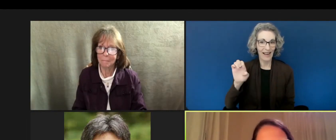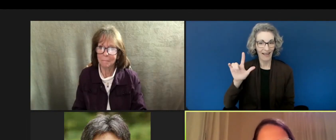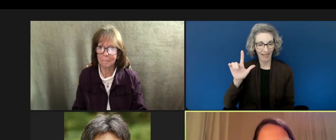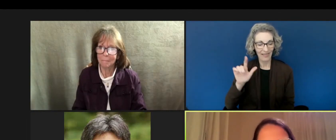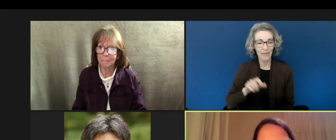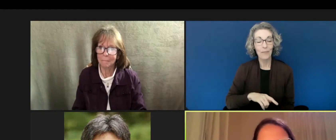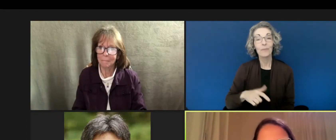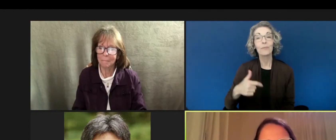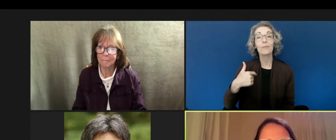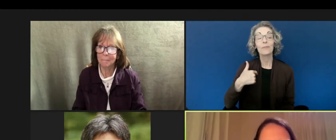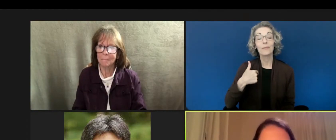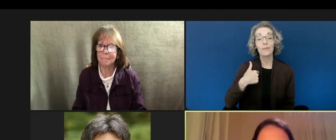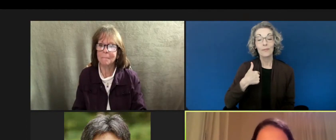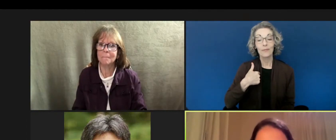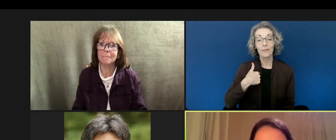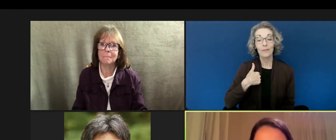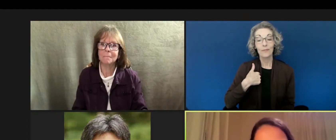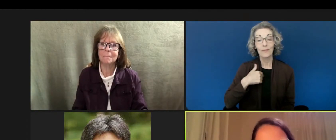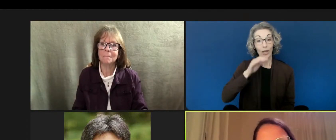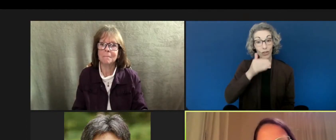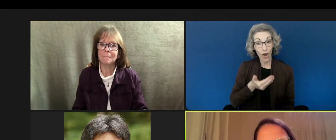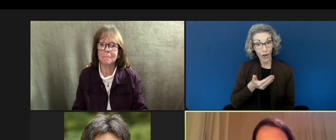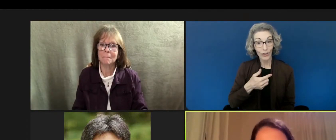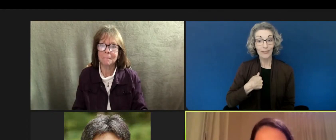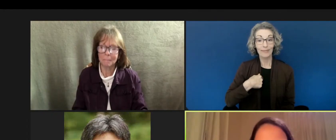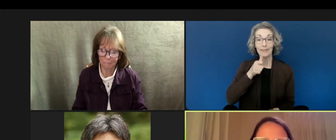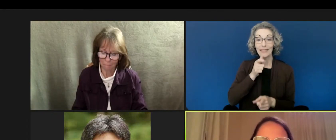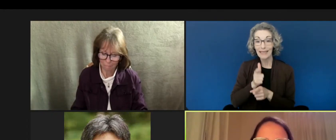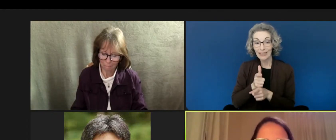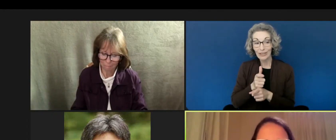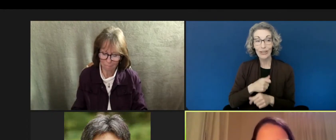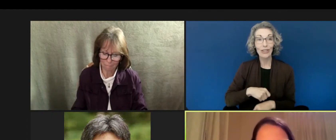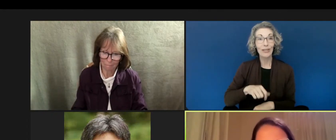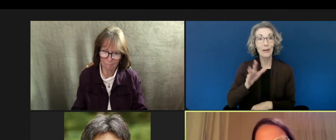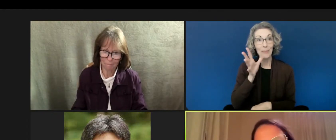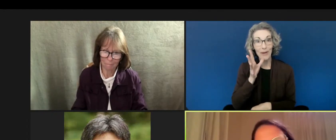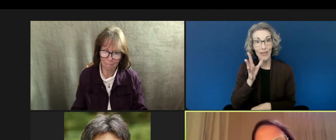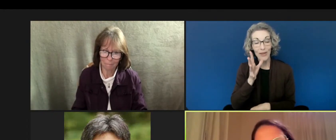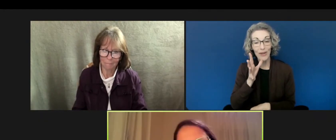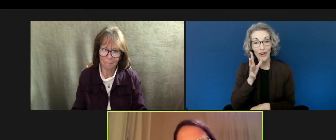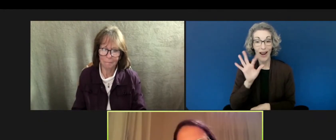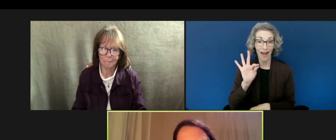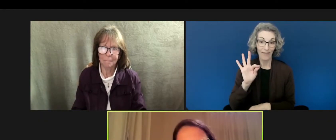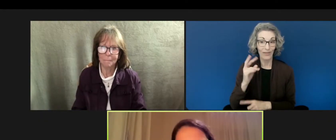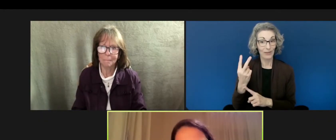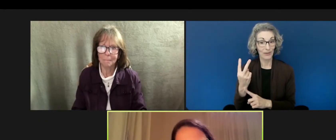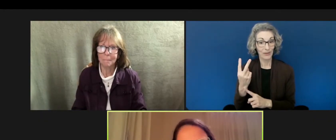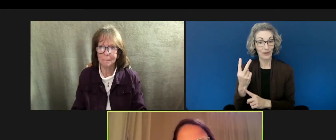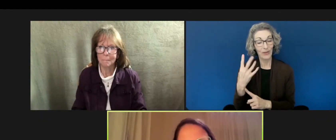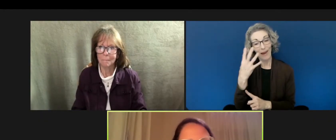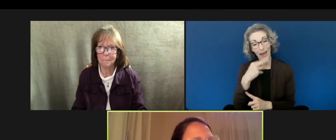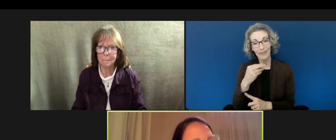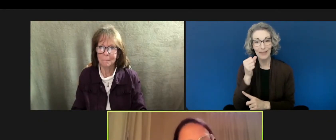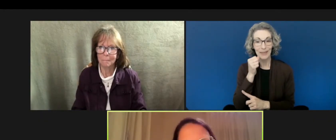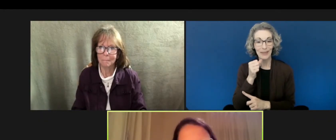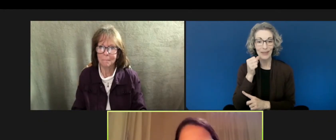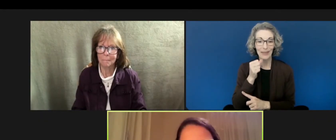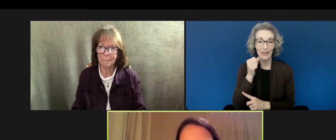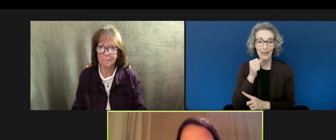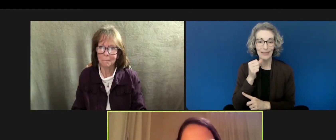I'm a daughter, a sister, a mother of two lovely girls who just went to sleep,